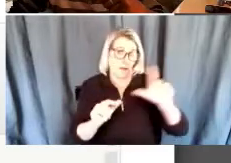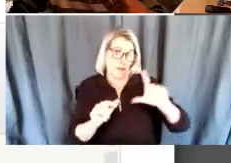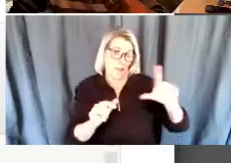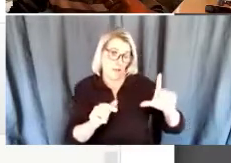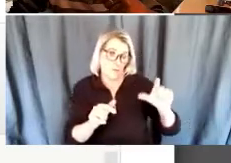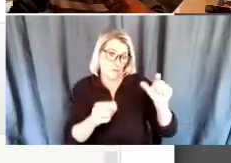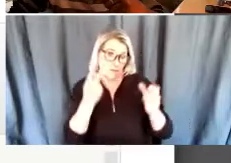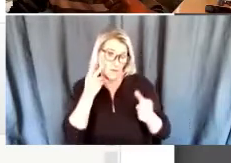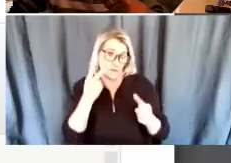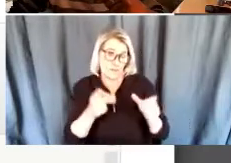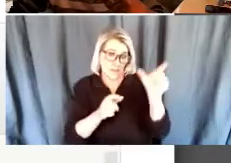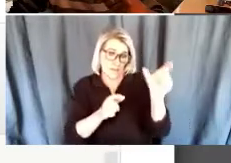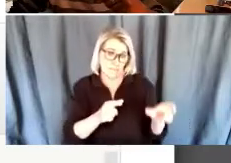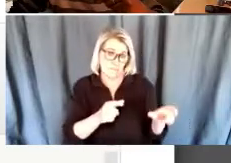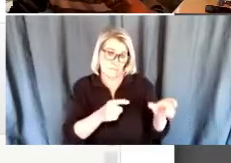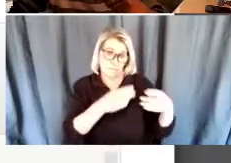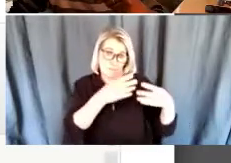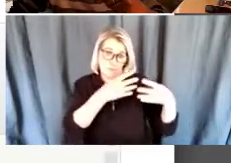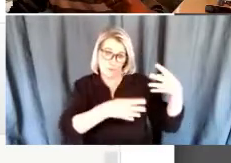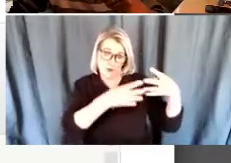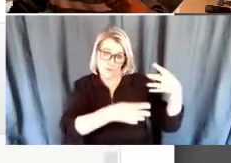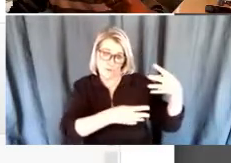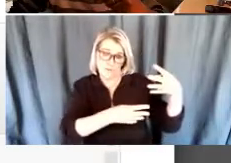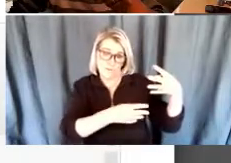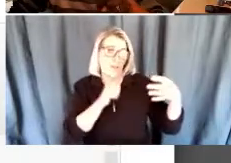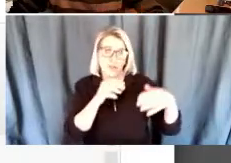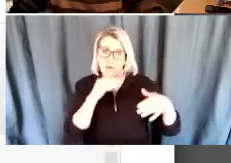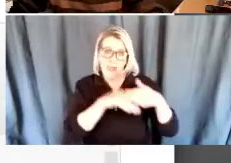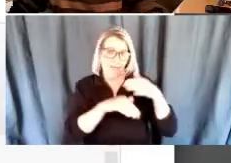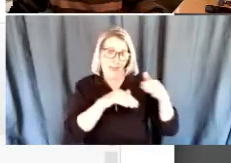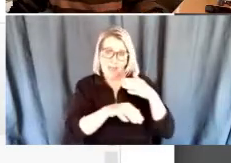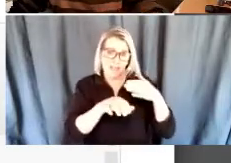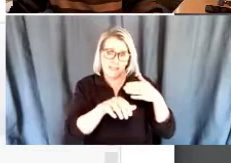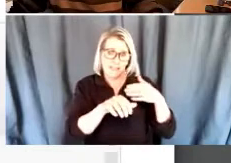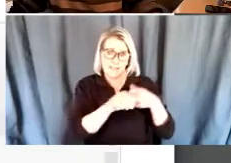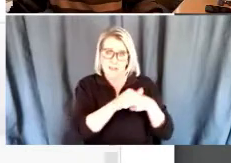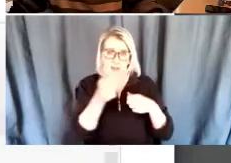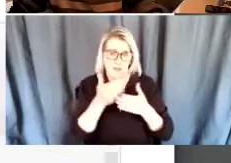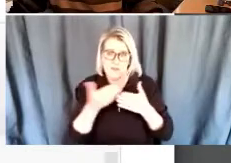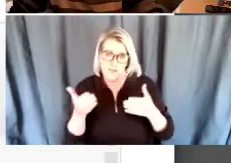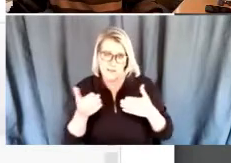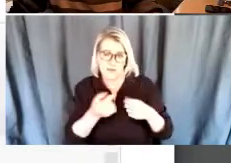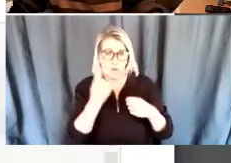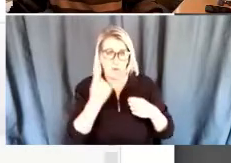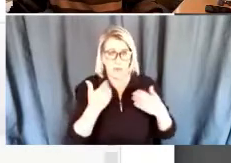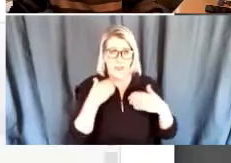structure. You do not have access to anything else other than if you are an officer of